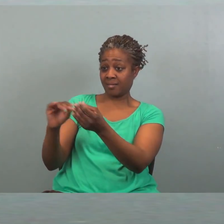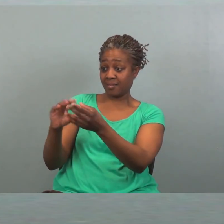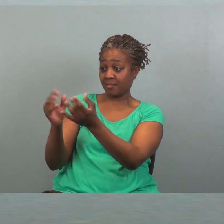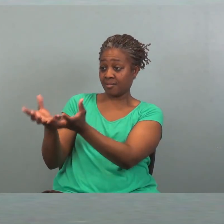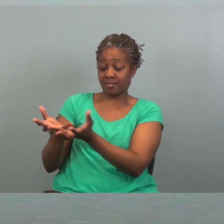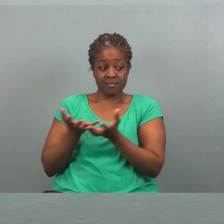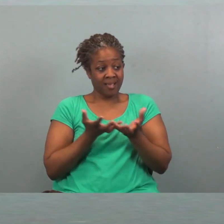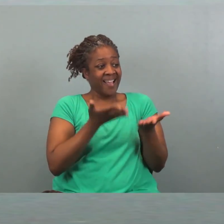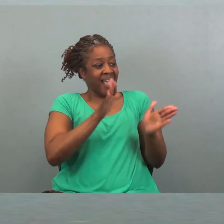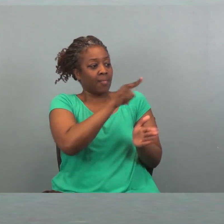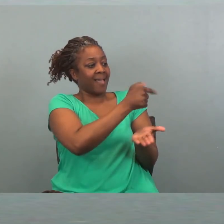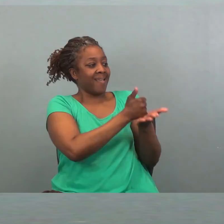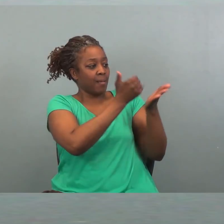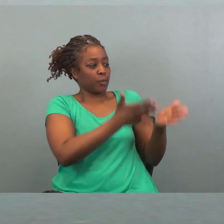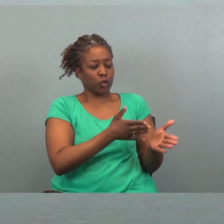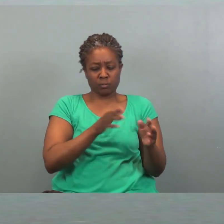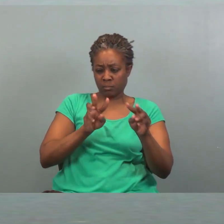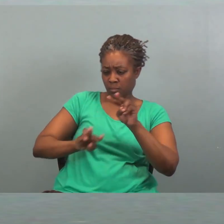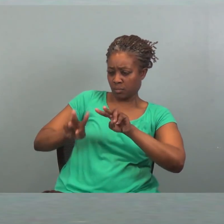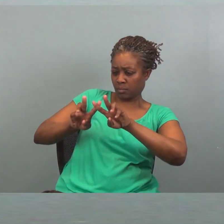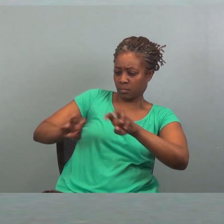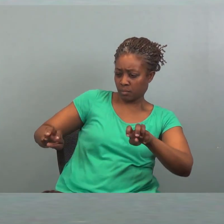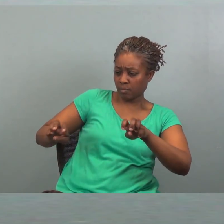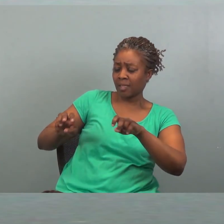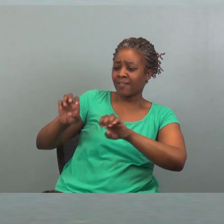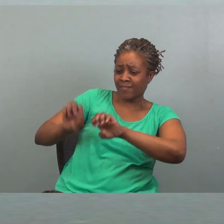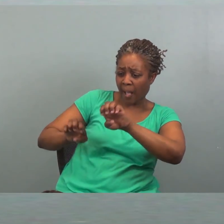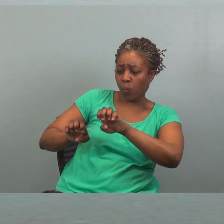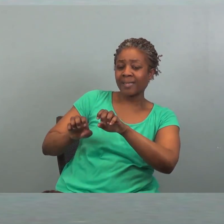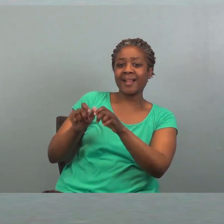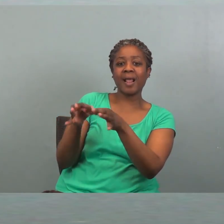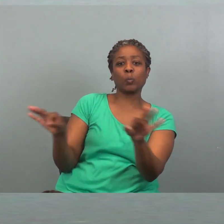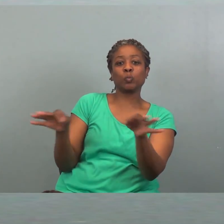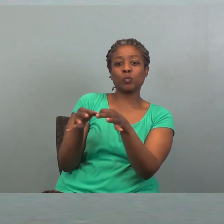language in it's raw form. Capture the information and present it to the provider, who will in turn assess